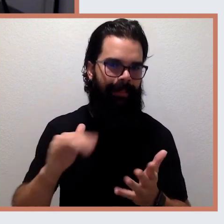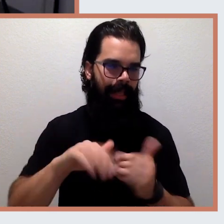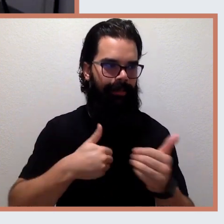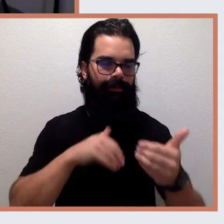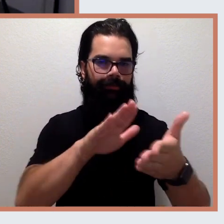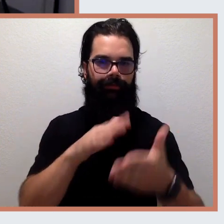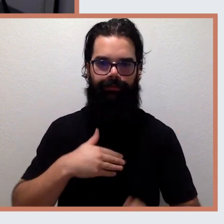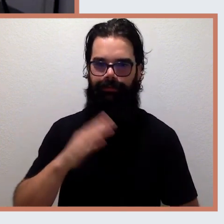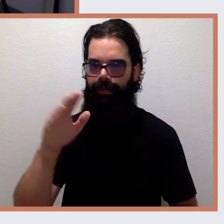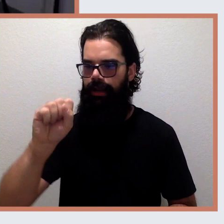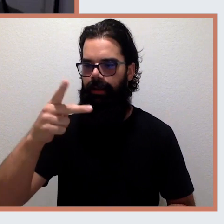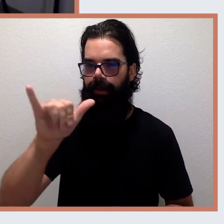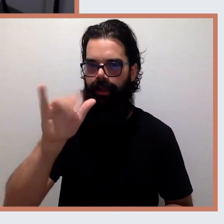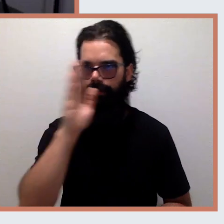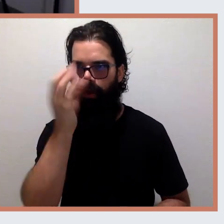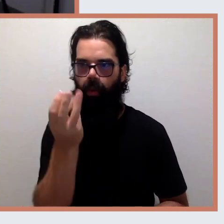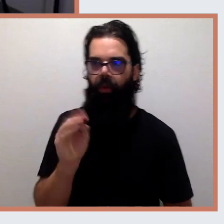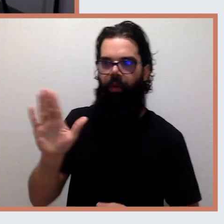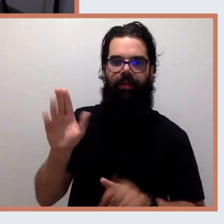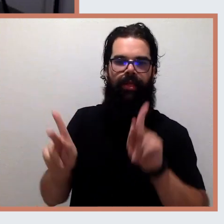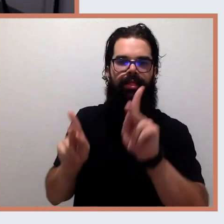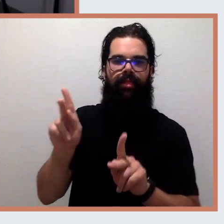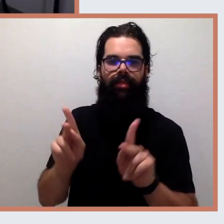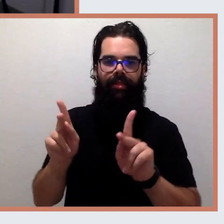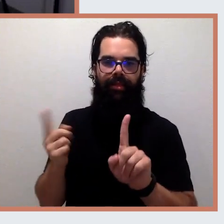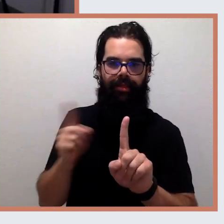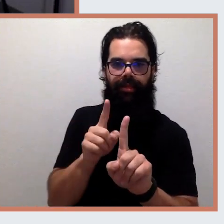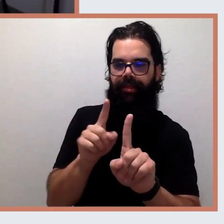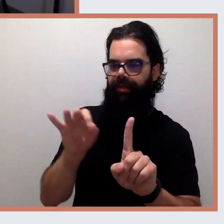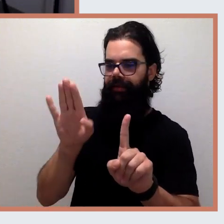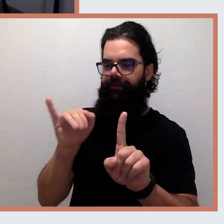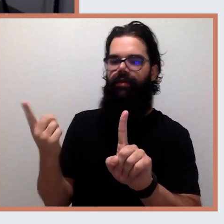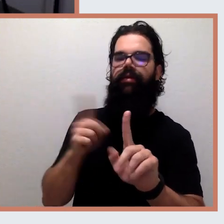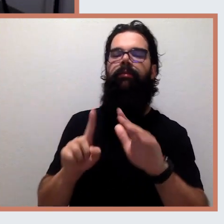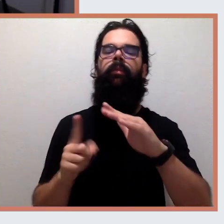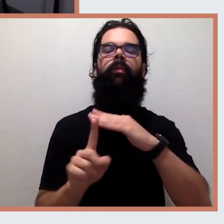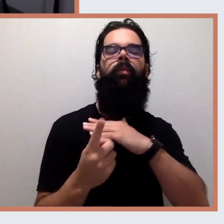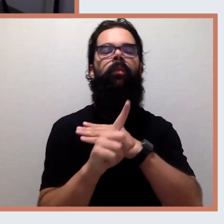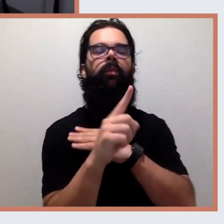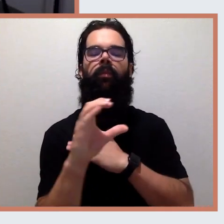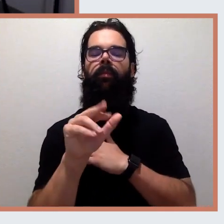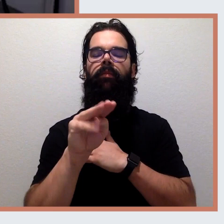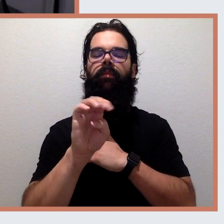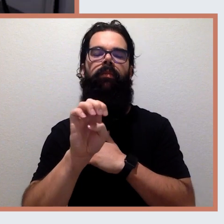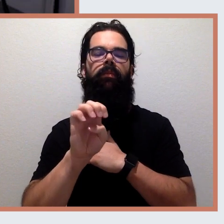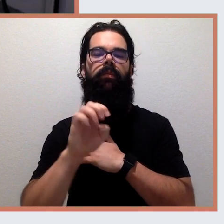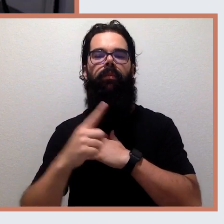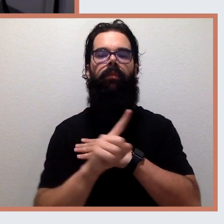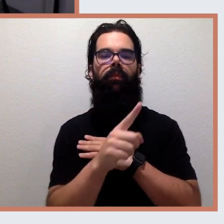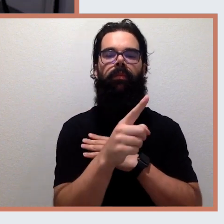and dealing with the hardships of spying on his own people for the FBI in regards to a crime,